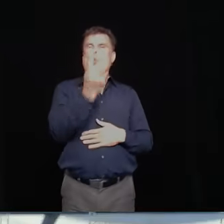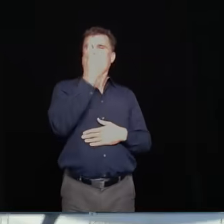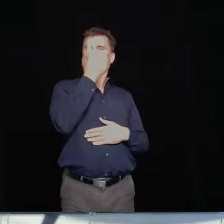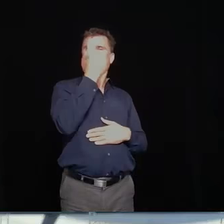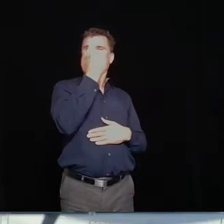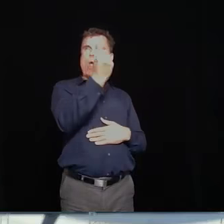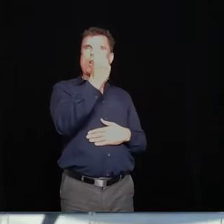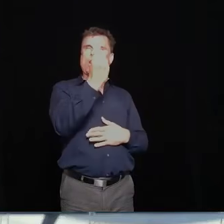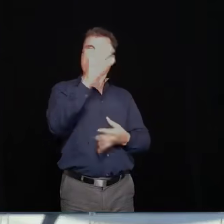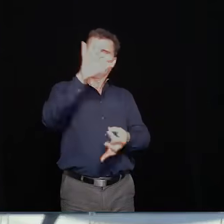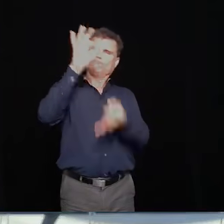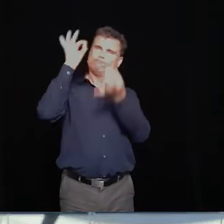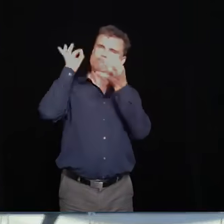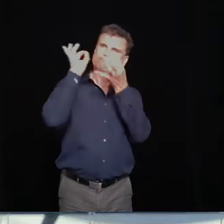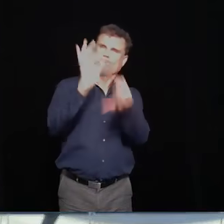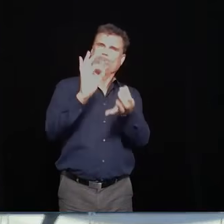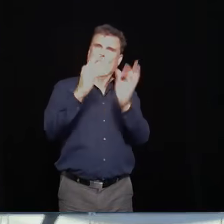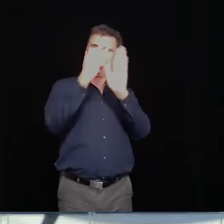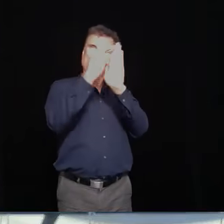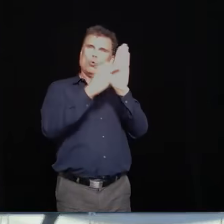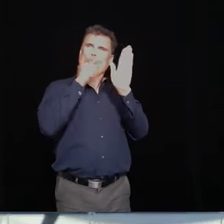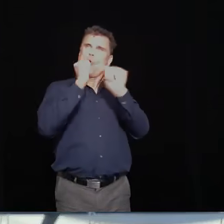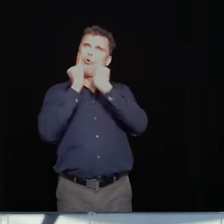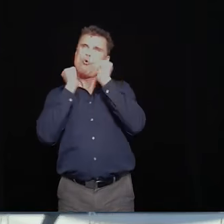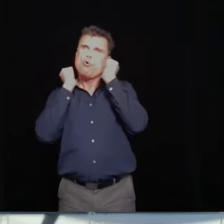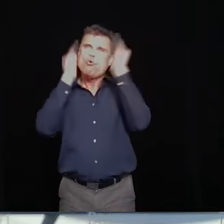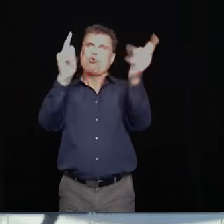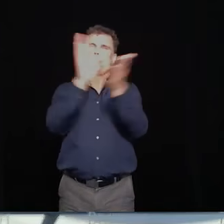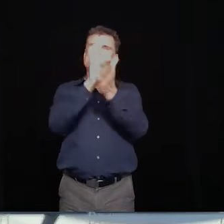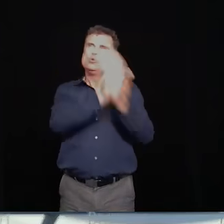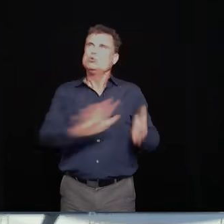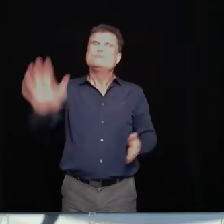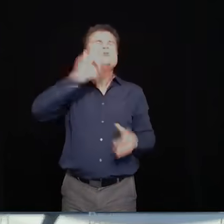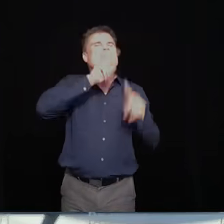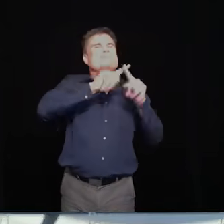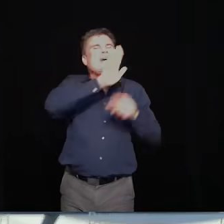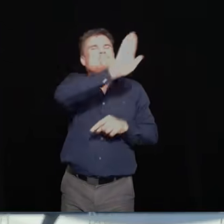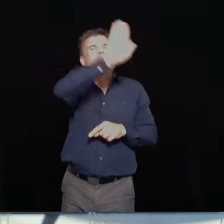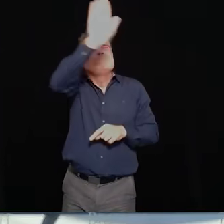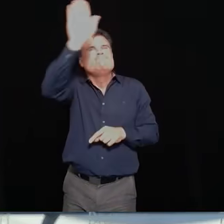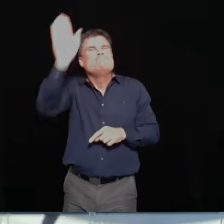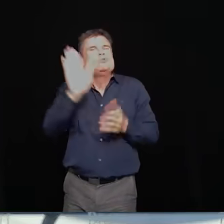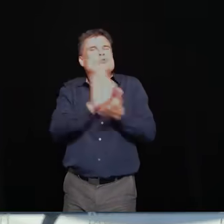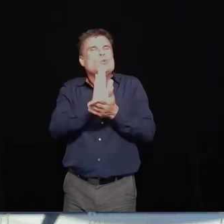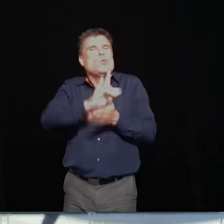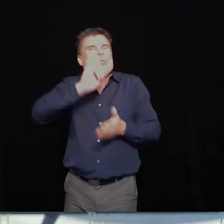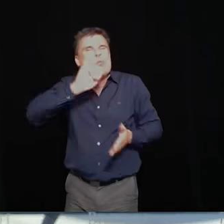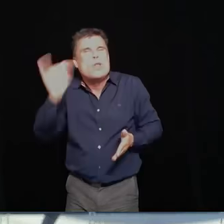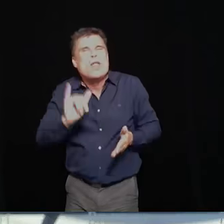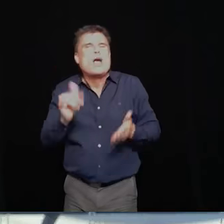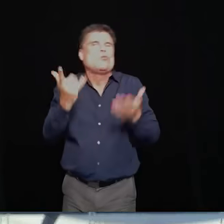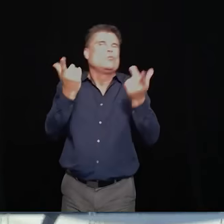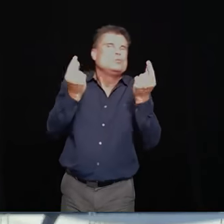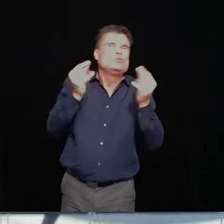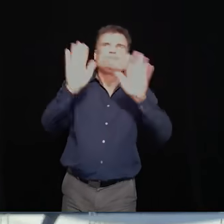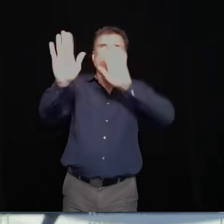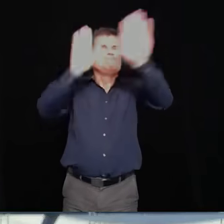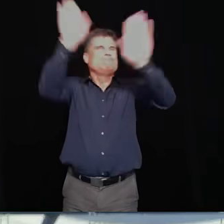Baines Canadian press go ahead. My understanding that cases have been low this week